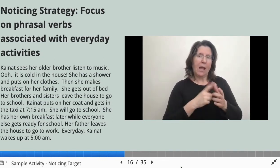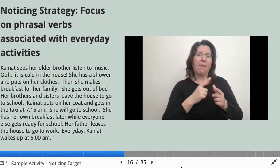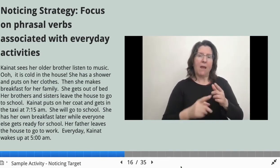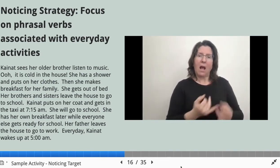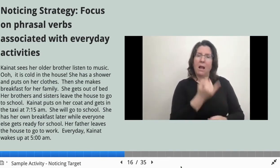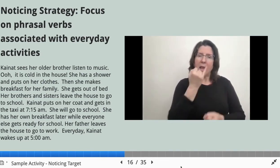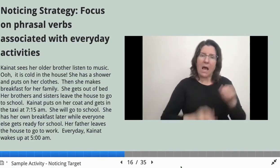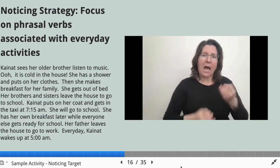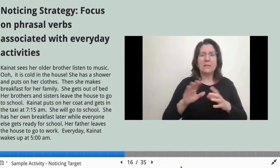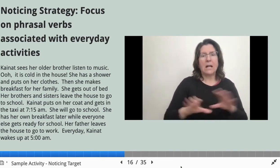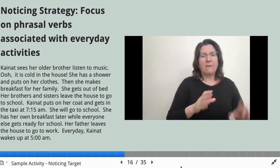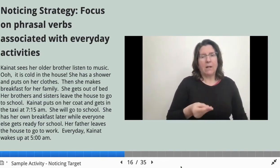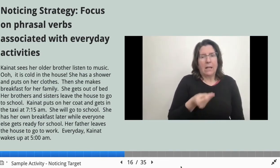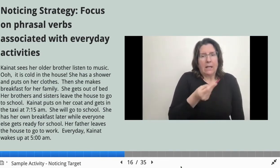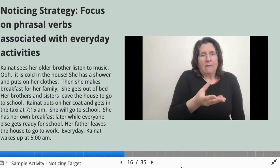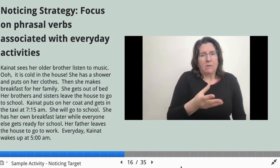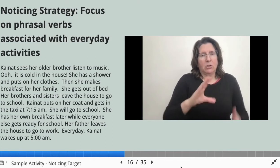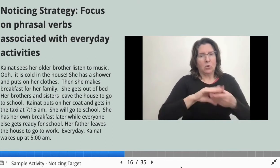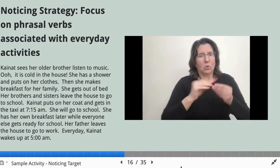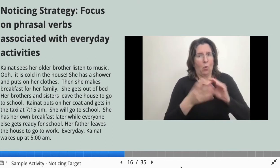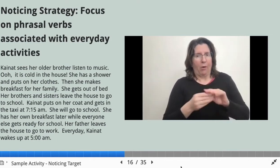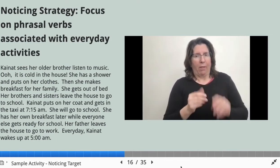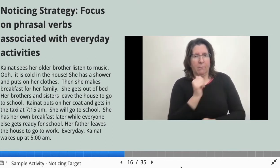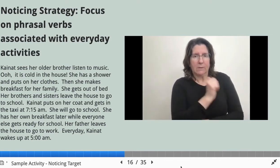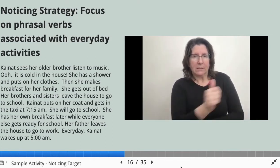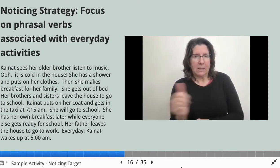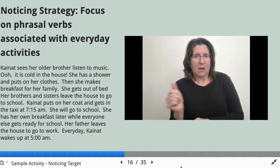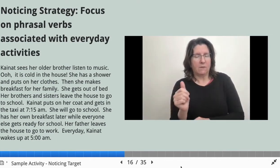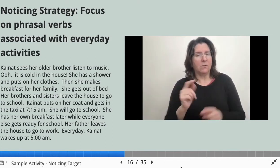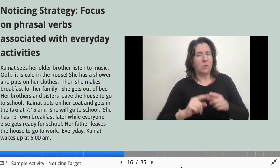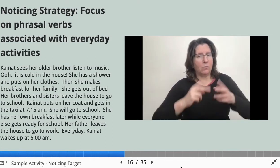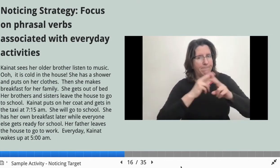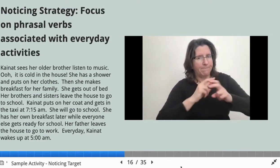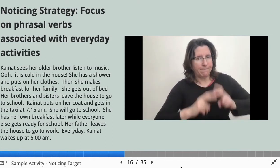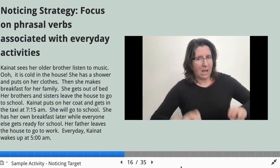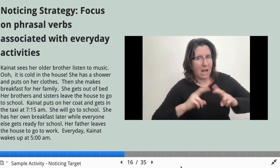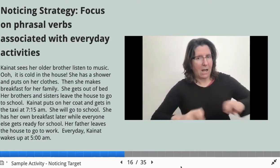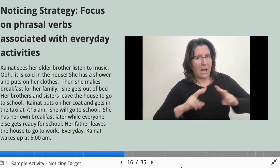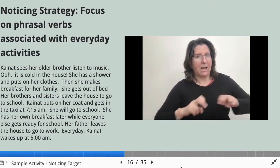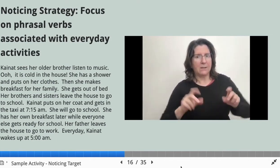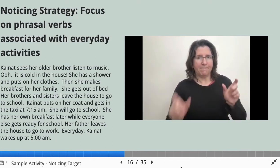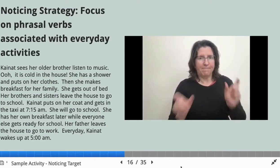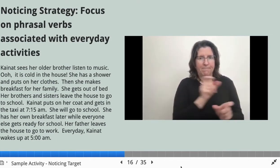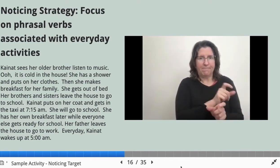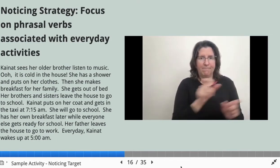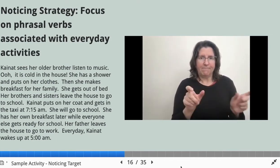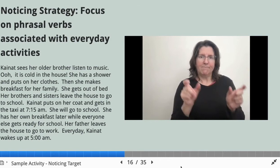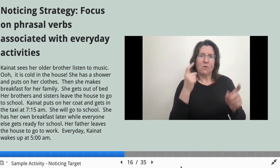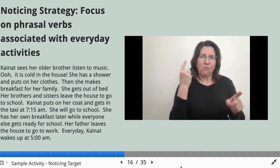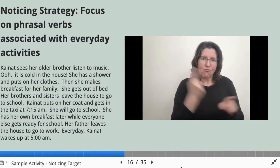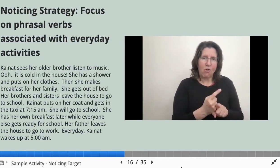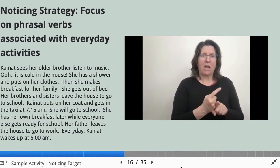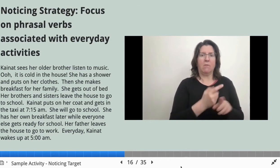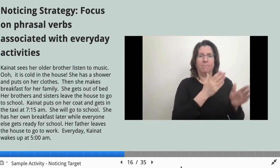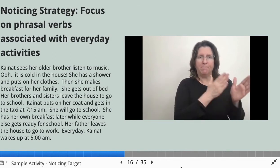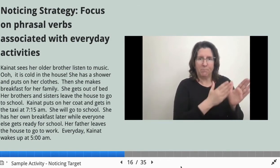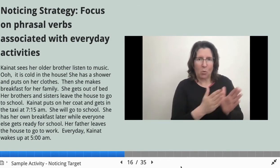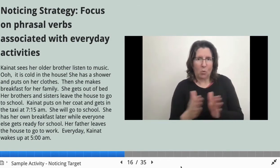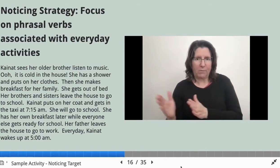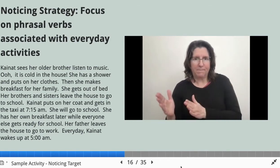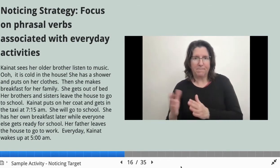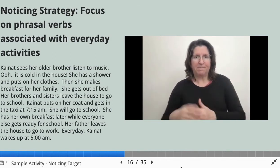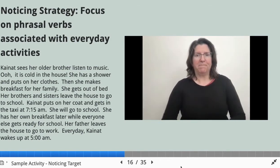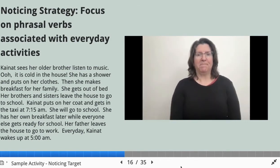Once we cover the instructional material, each student is given a text to work out the correct sequencing on their own.